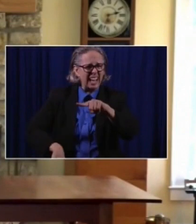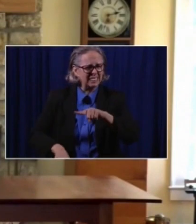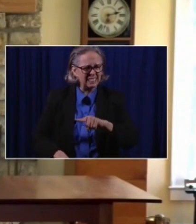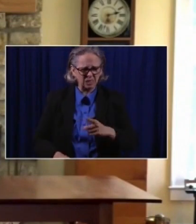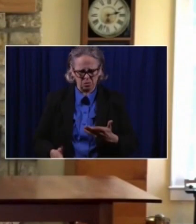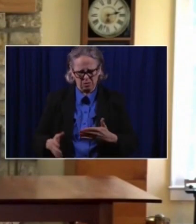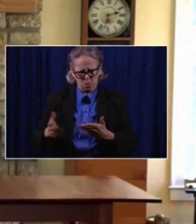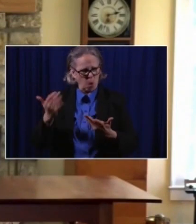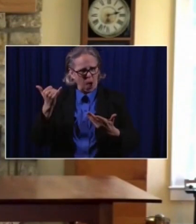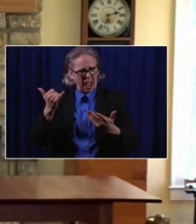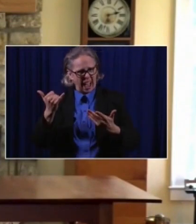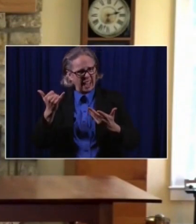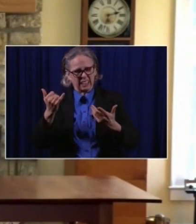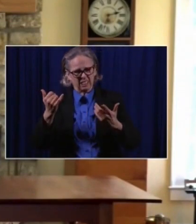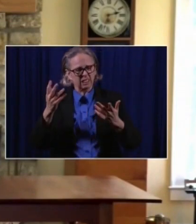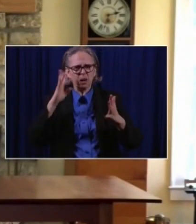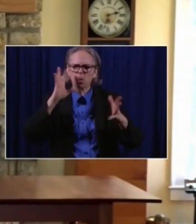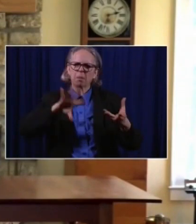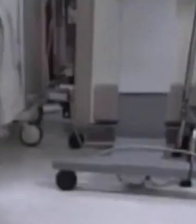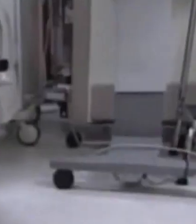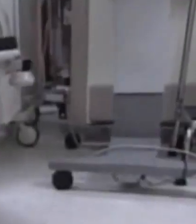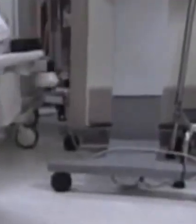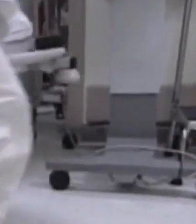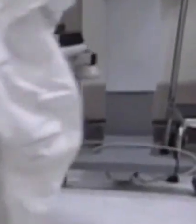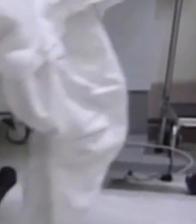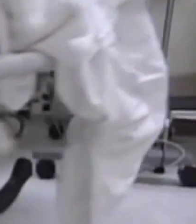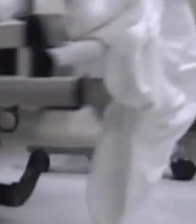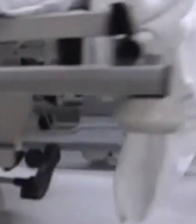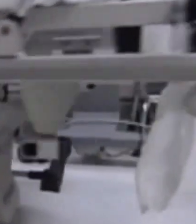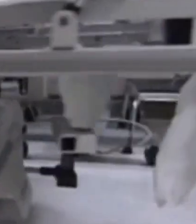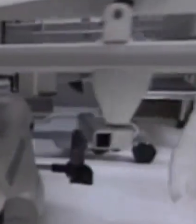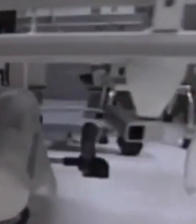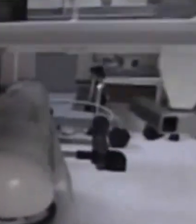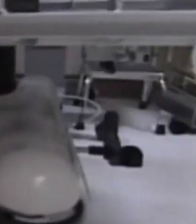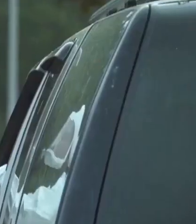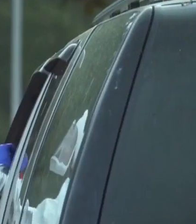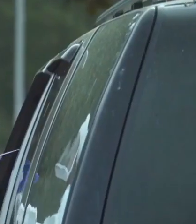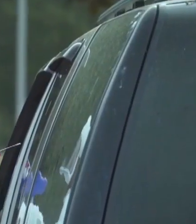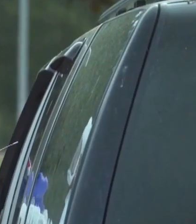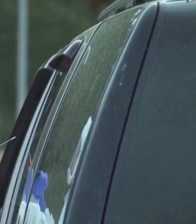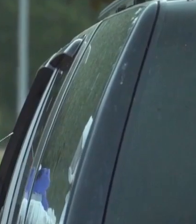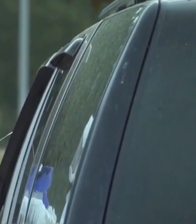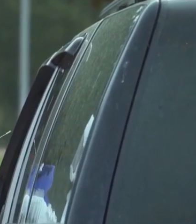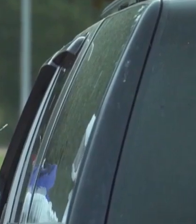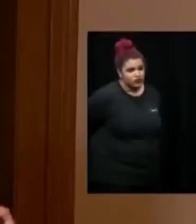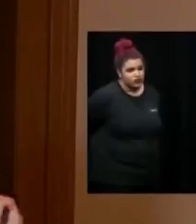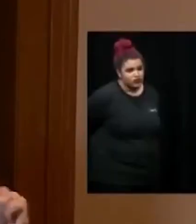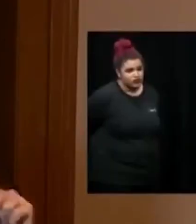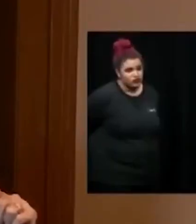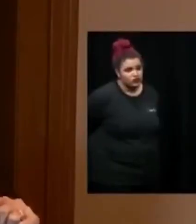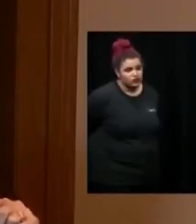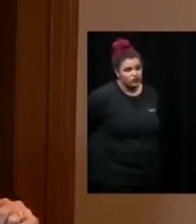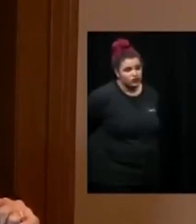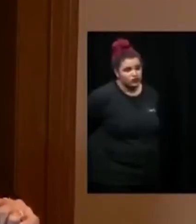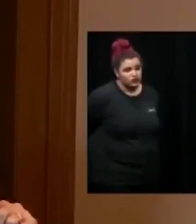almost unbelievable. But now here we are. Governor MIKE DEWINE says something has to be done. DEWINE: ITS NOT AN OPTION, WE HAVE TO TAKE